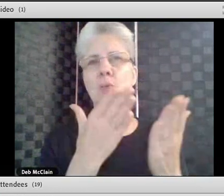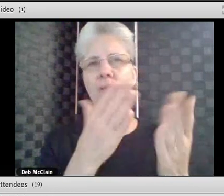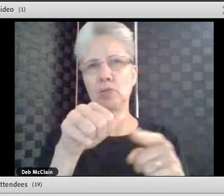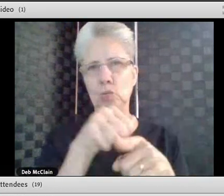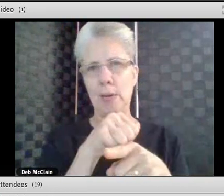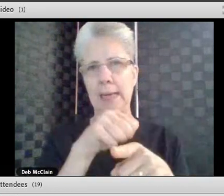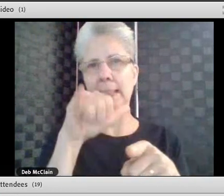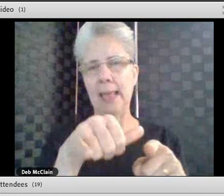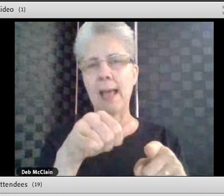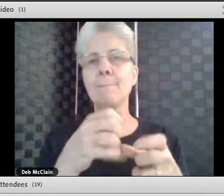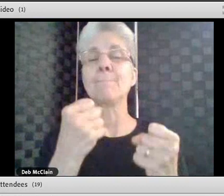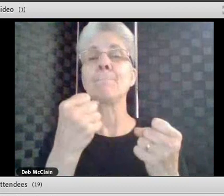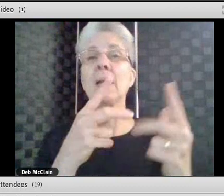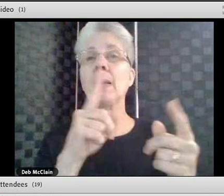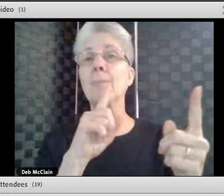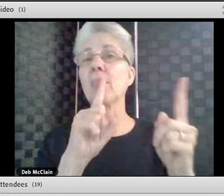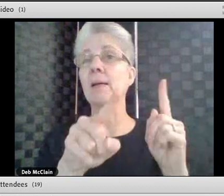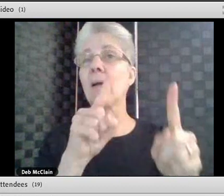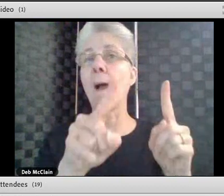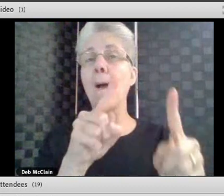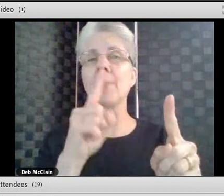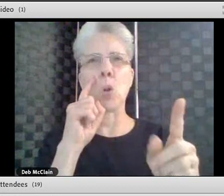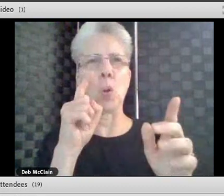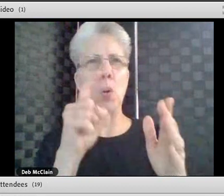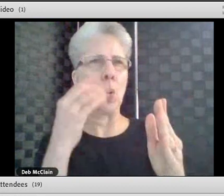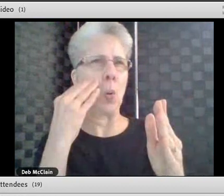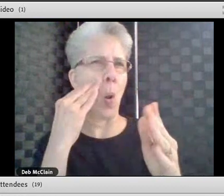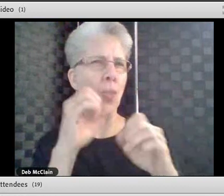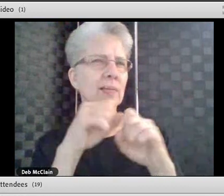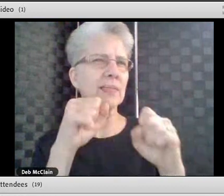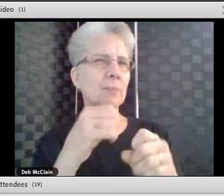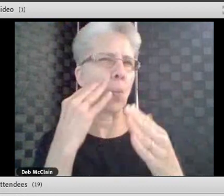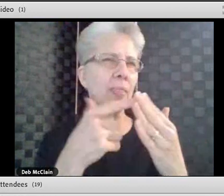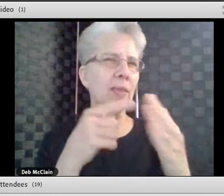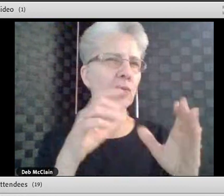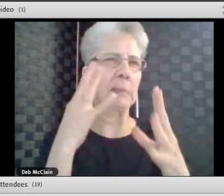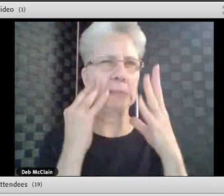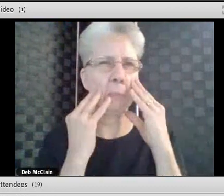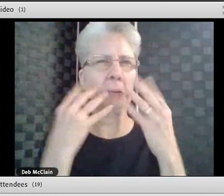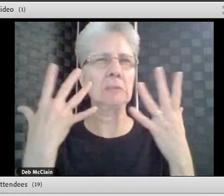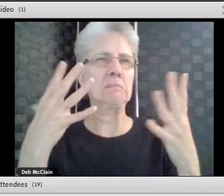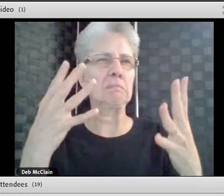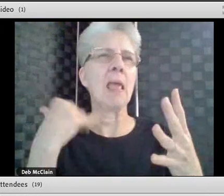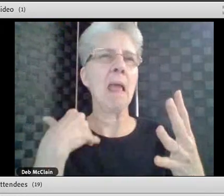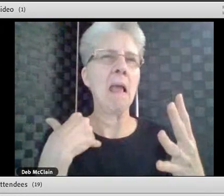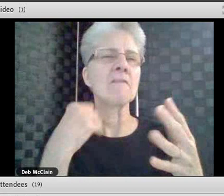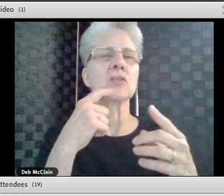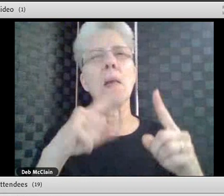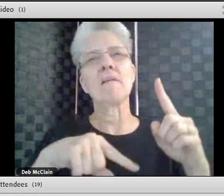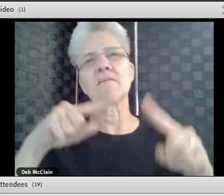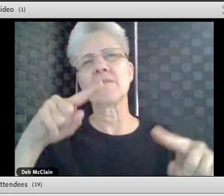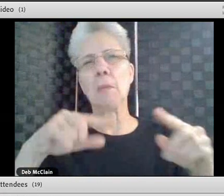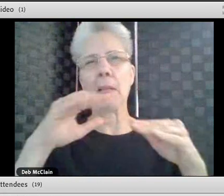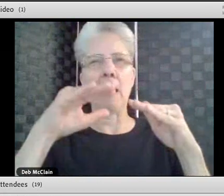and so they are asked to provide training, but a lot of the people that come in know the system, know what they're doing. They've had experience with it.